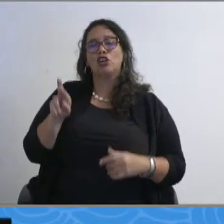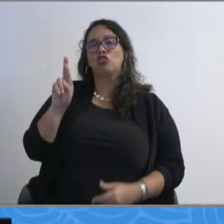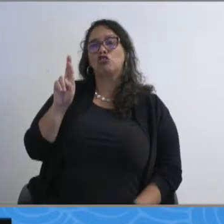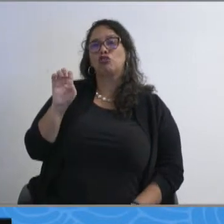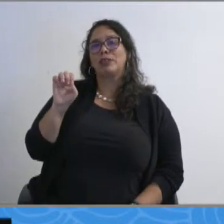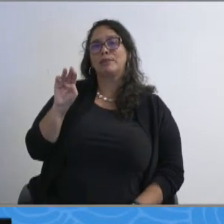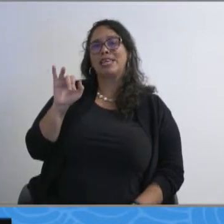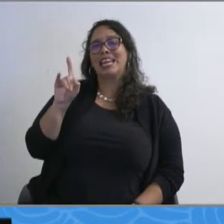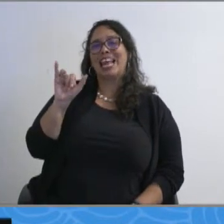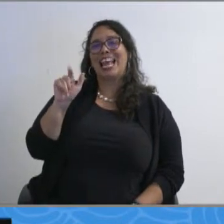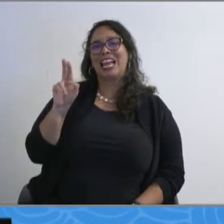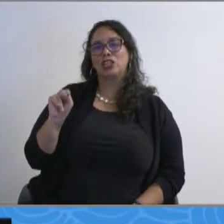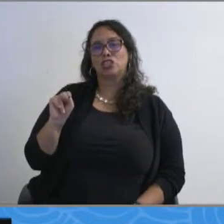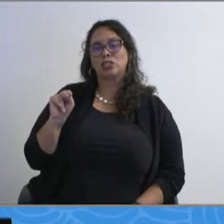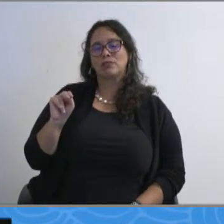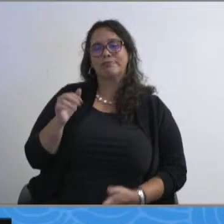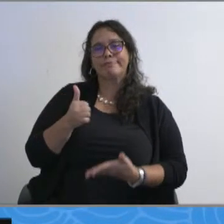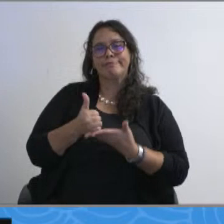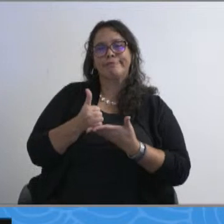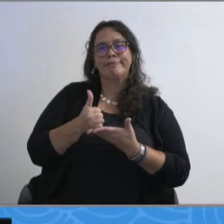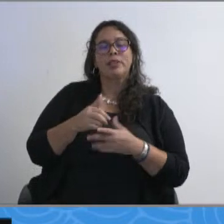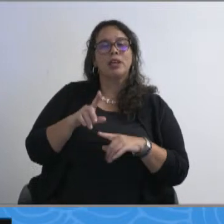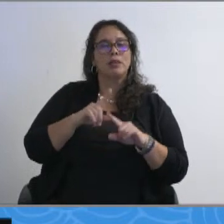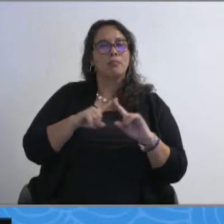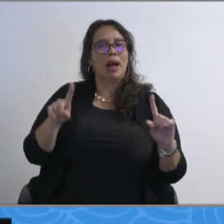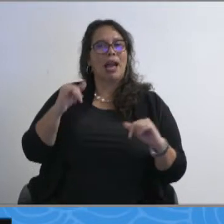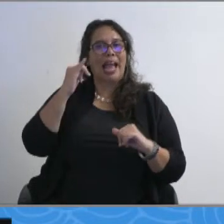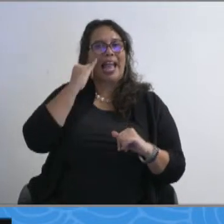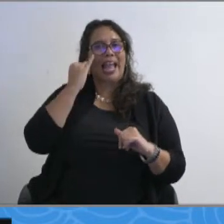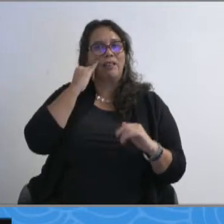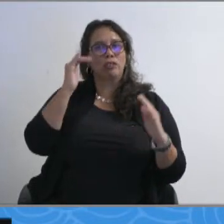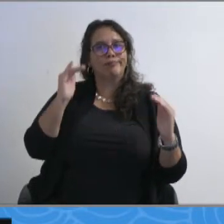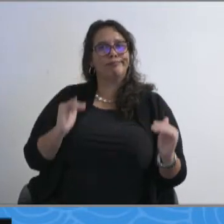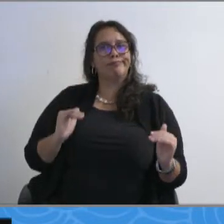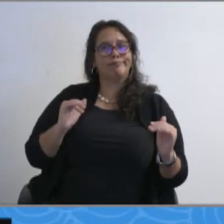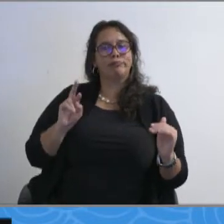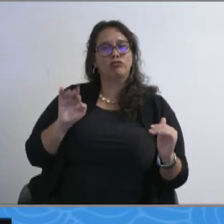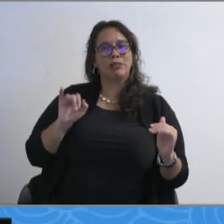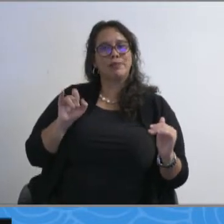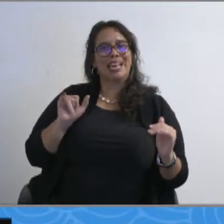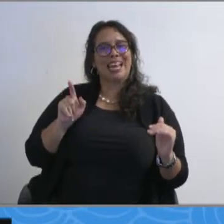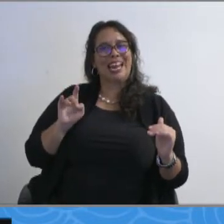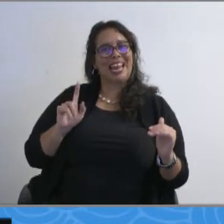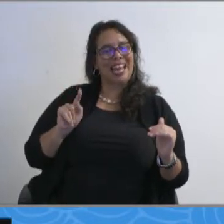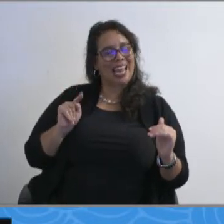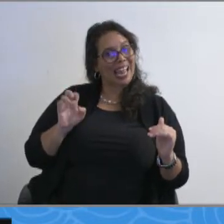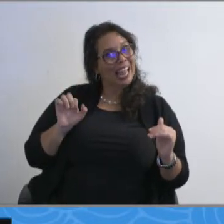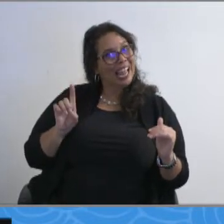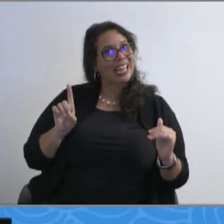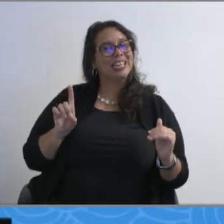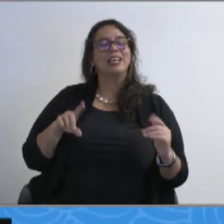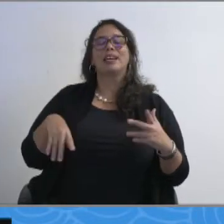But our expectation is that if you're going to remediate, that is just to support you accelerating